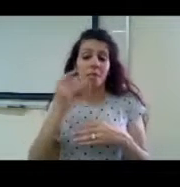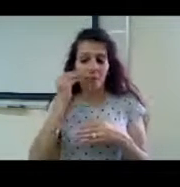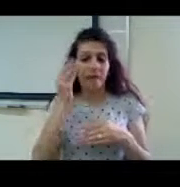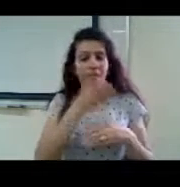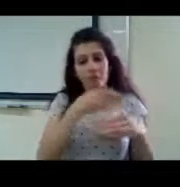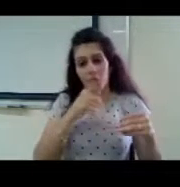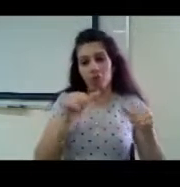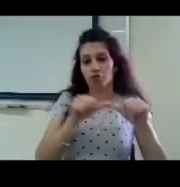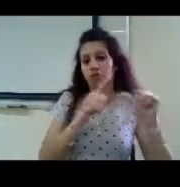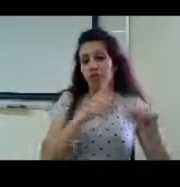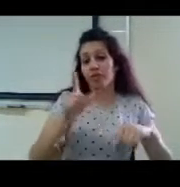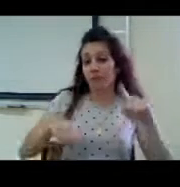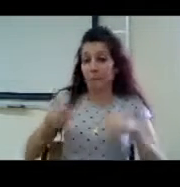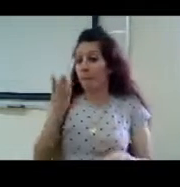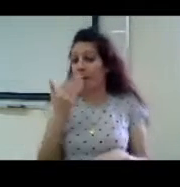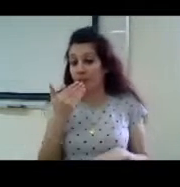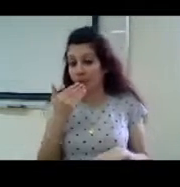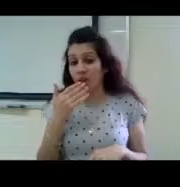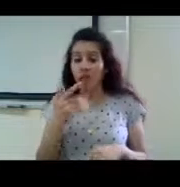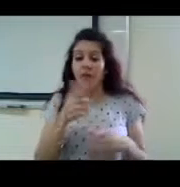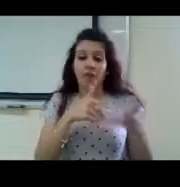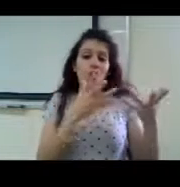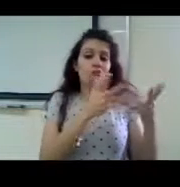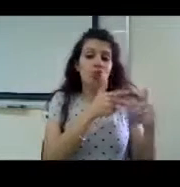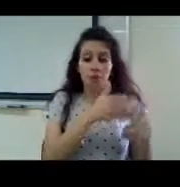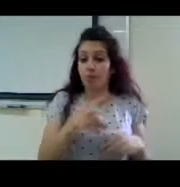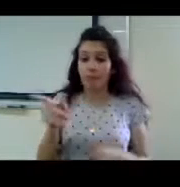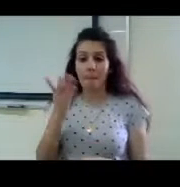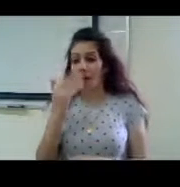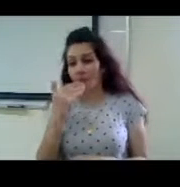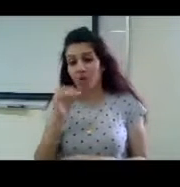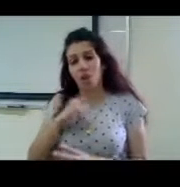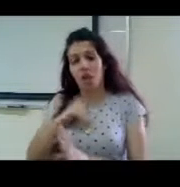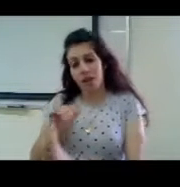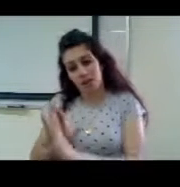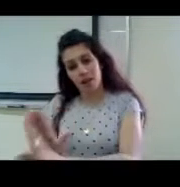when there is internet we like to take advantage of that too in ways that are